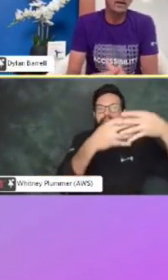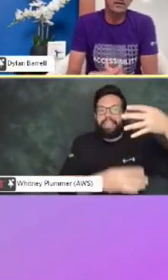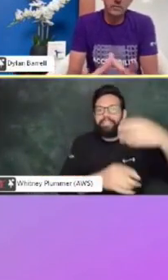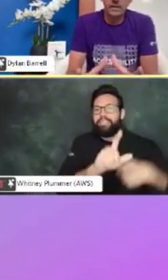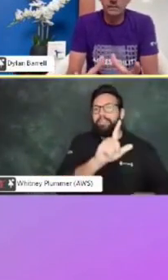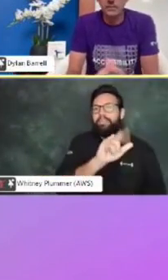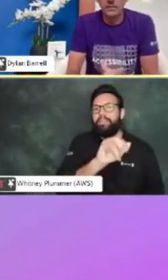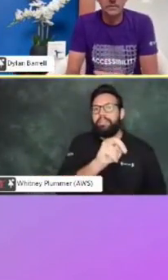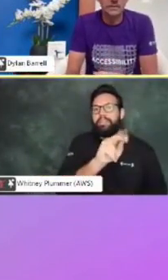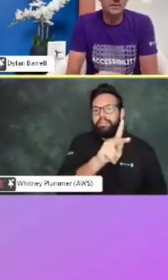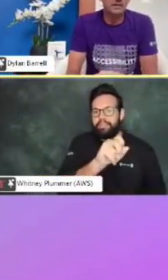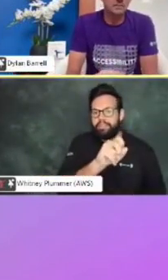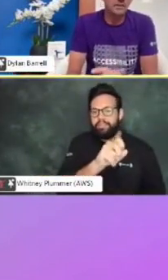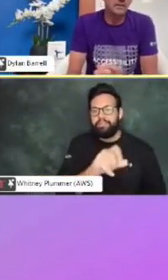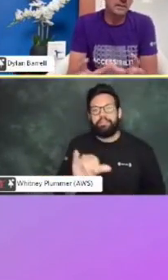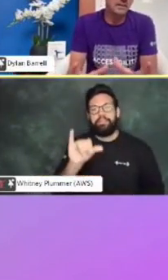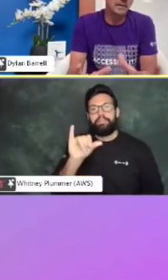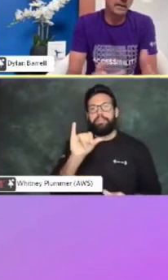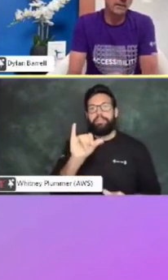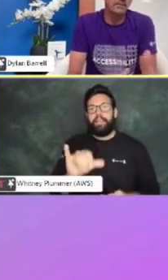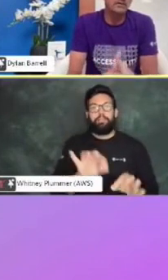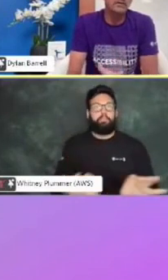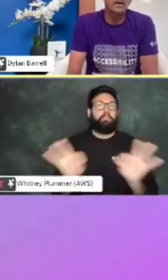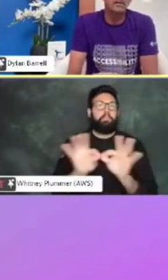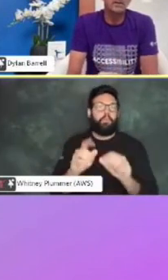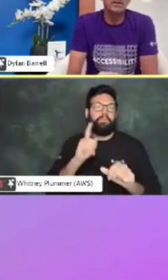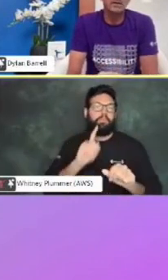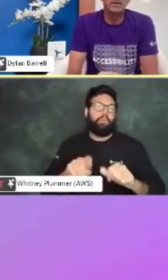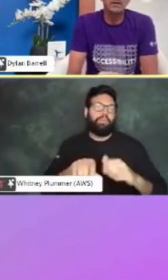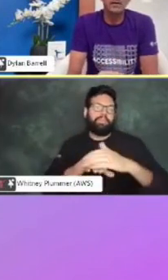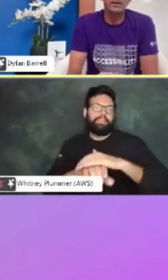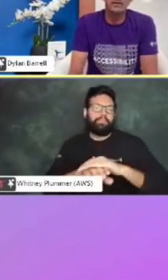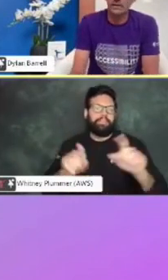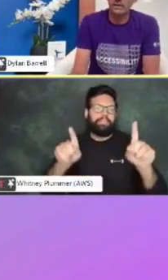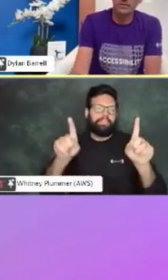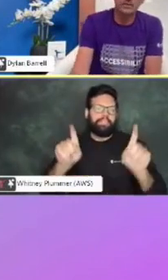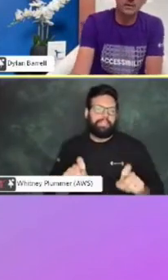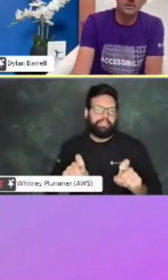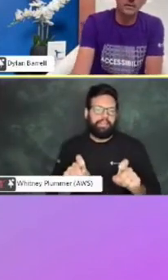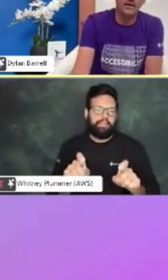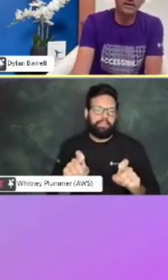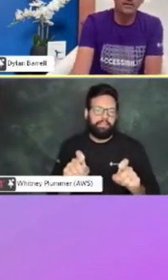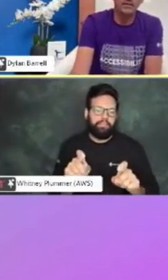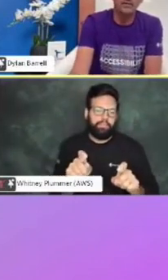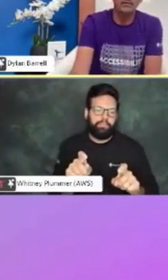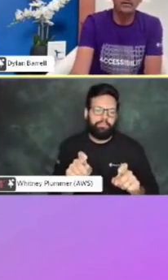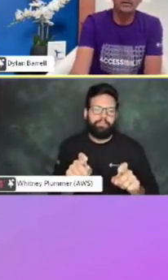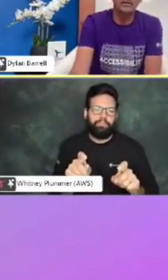is really important in accessibility testing and our approach means that you can really do that with a high degree of confidence.